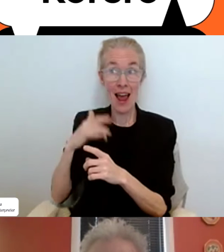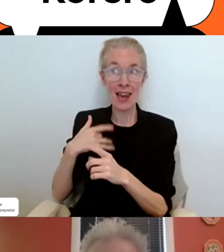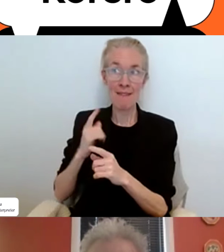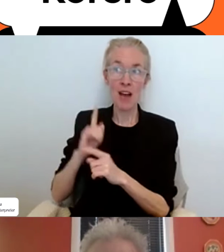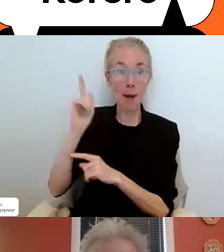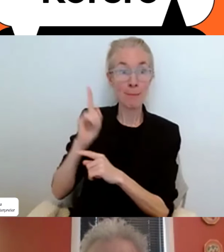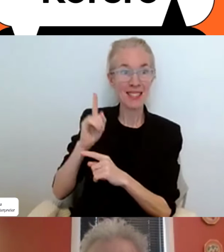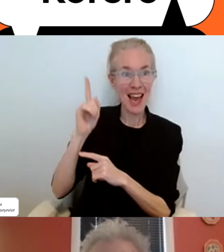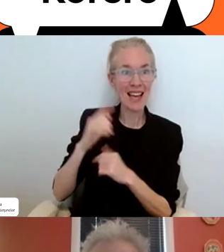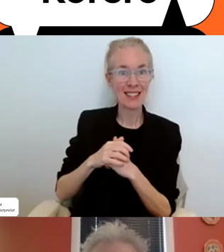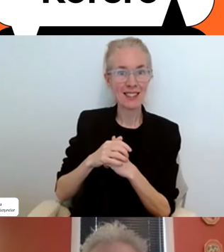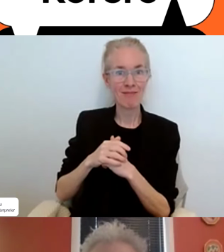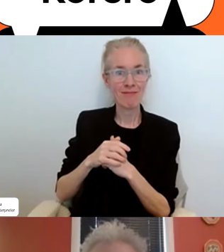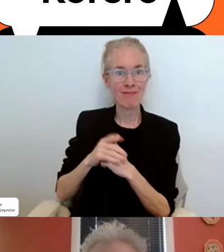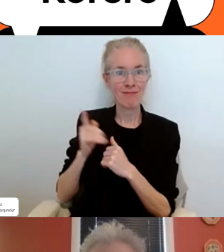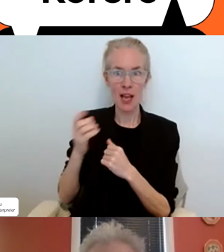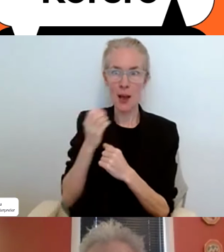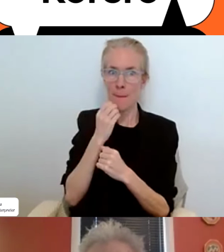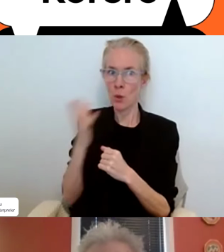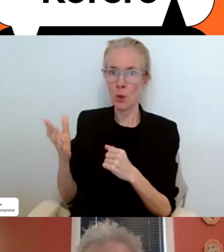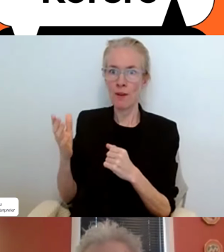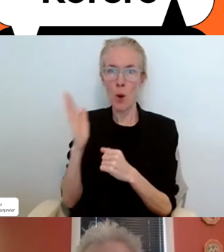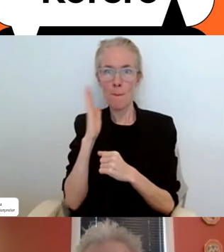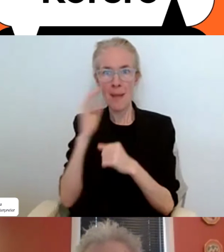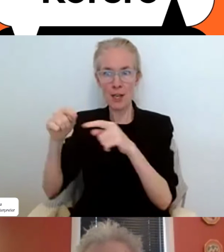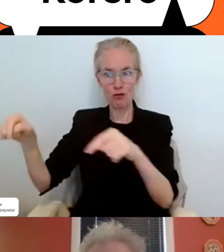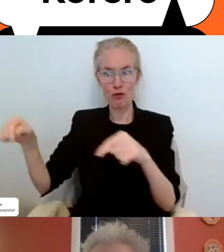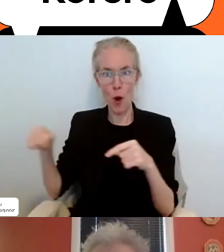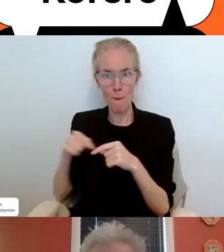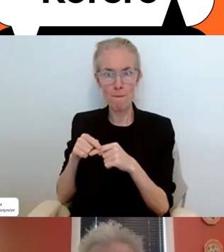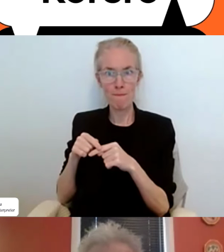always fight over it. But there's wider hallways, there's curves